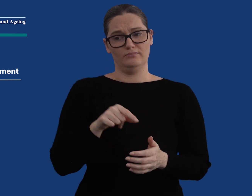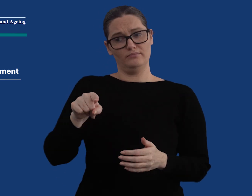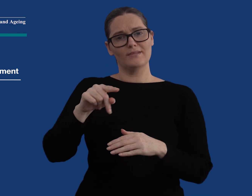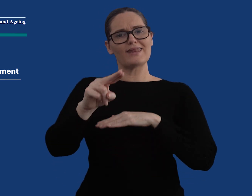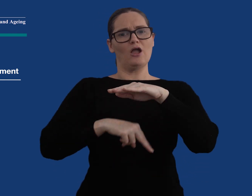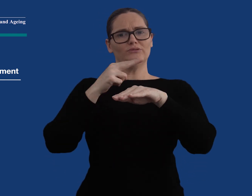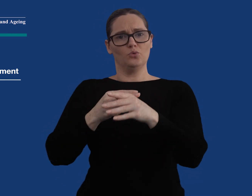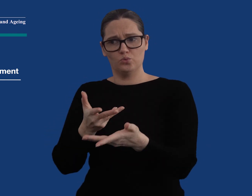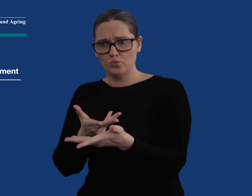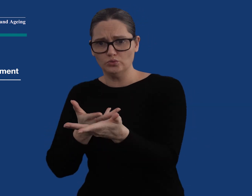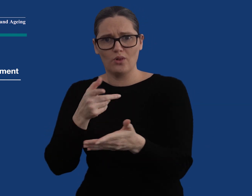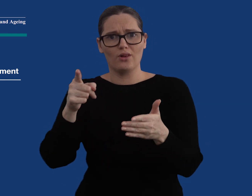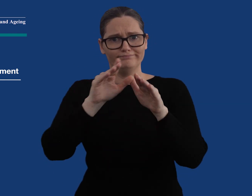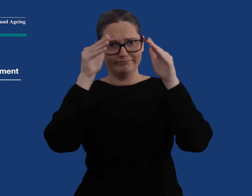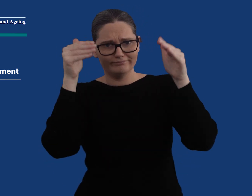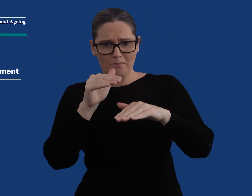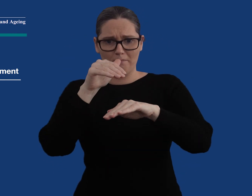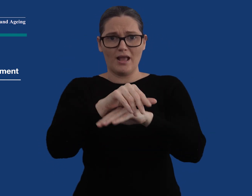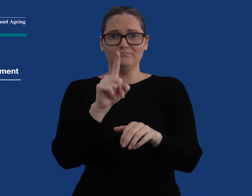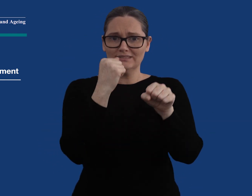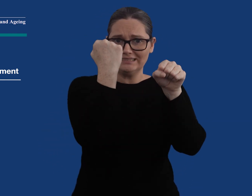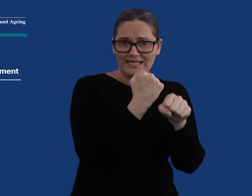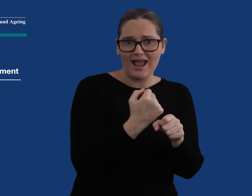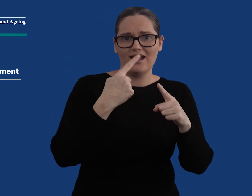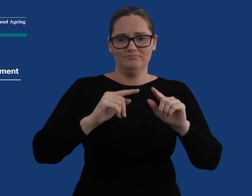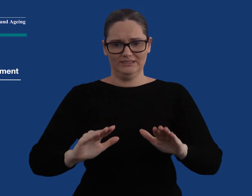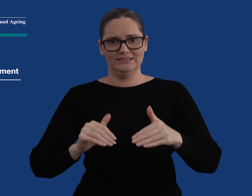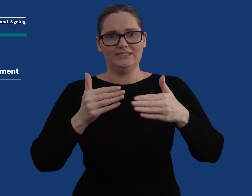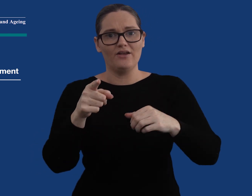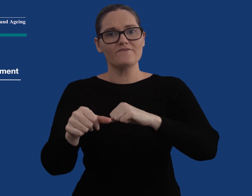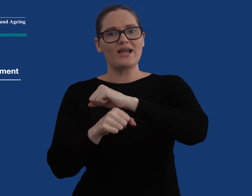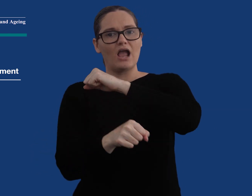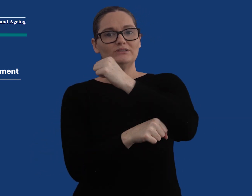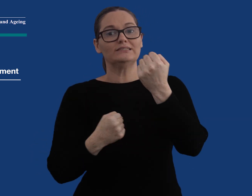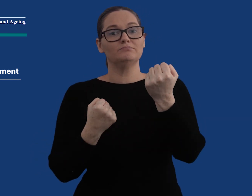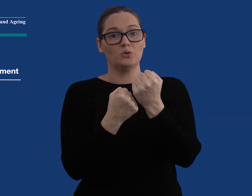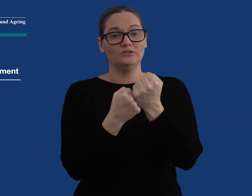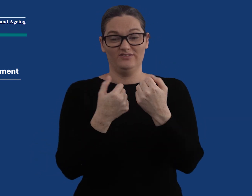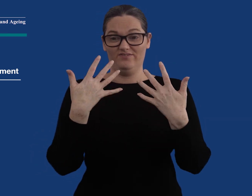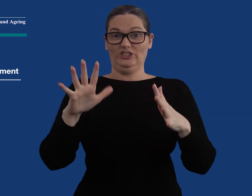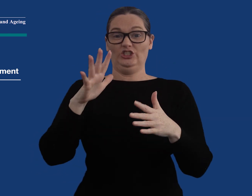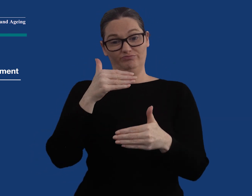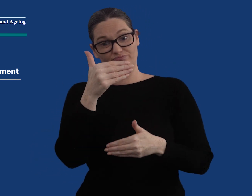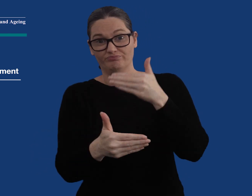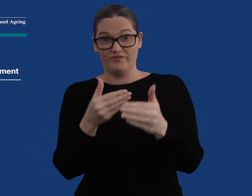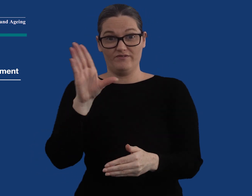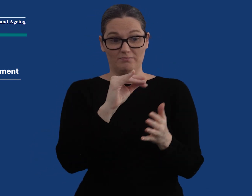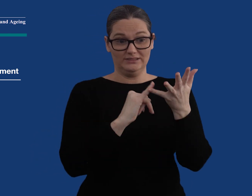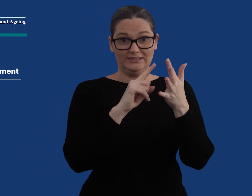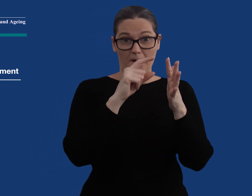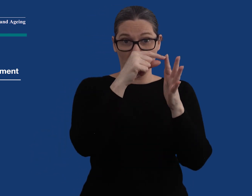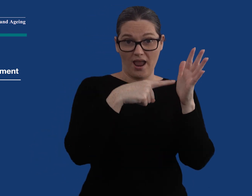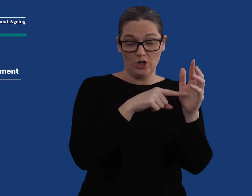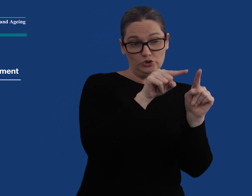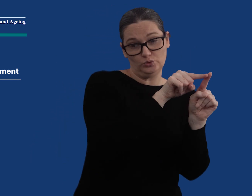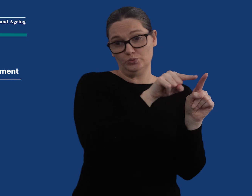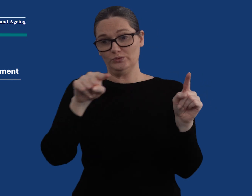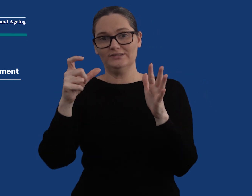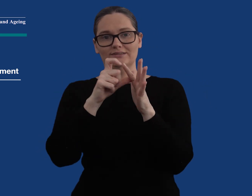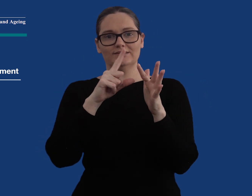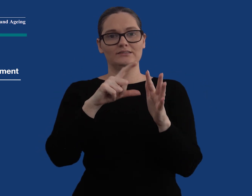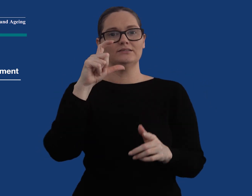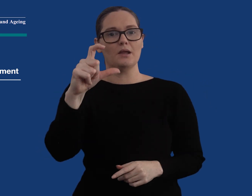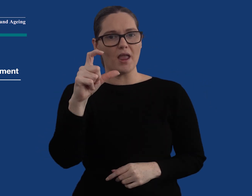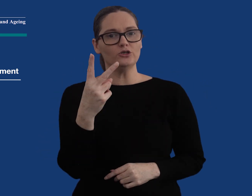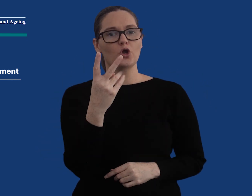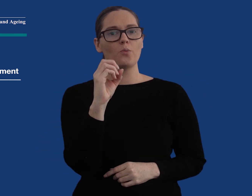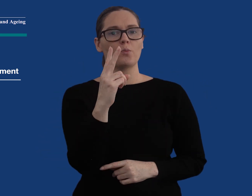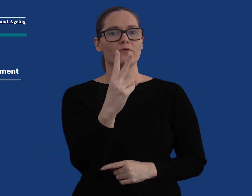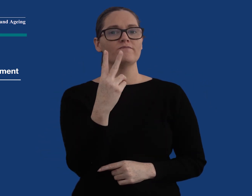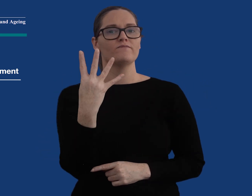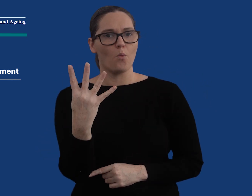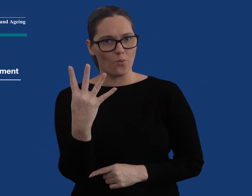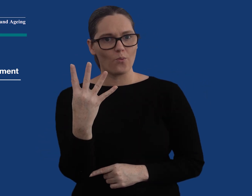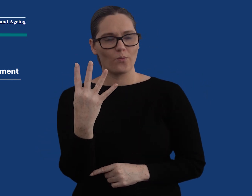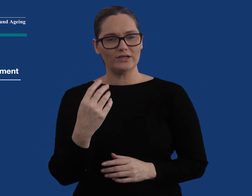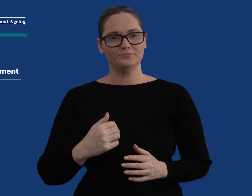National consultations on the design and delivery of foundational supports took place from September to December 2024.